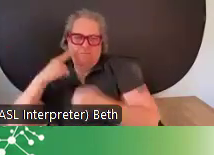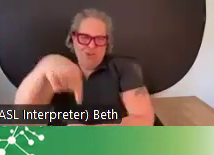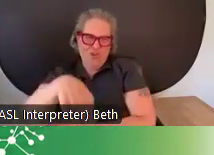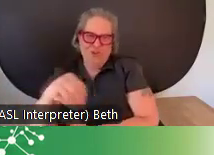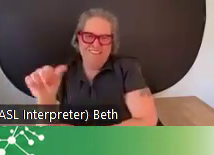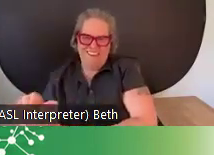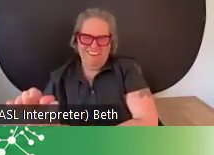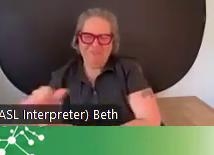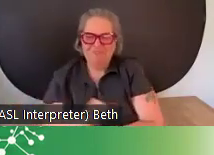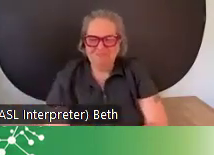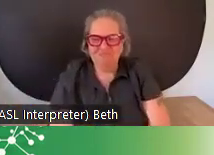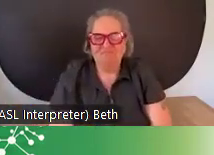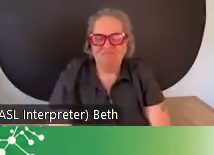We will have dedicated time at the end of the session to address your questions.